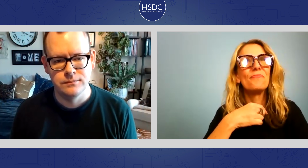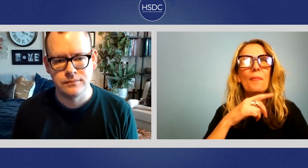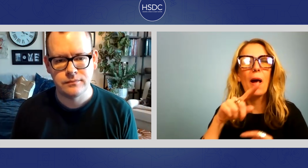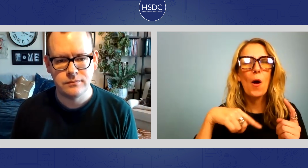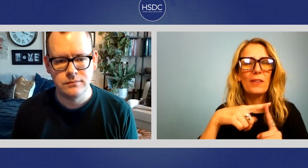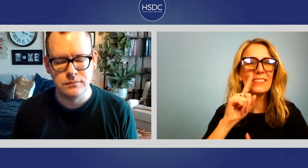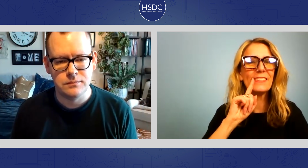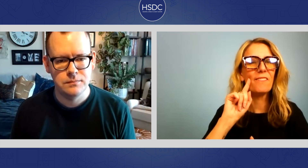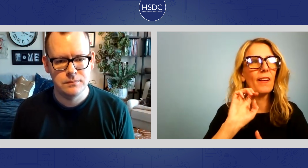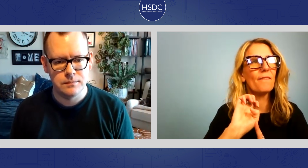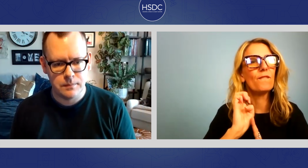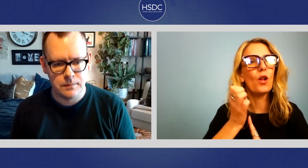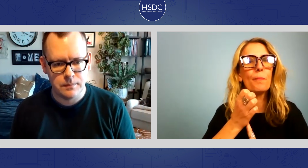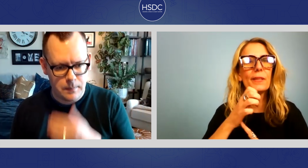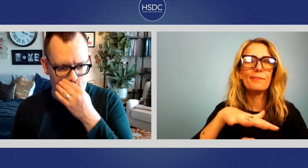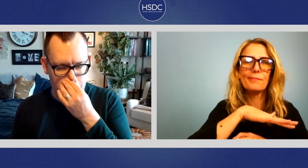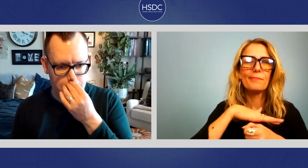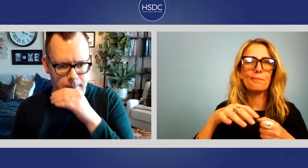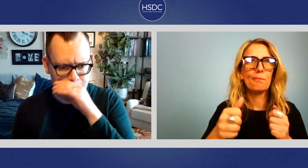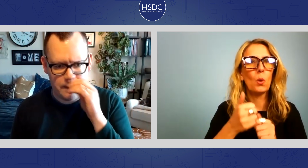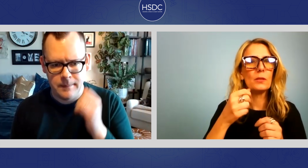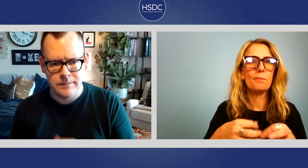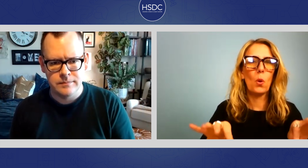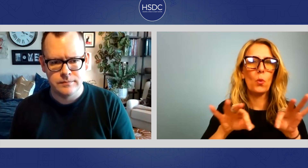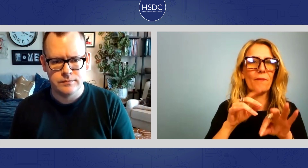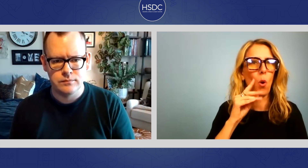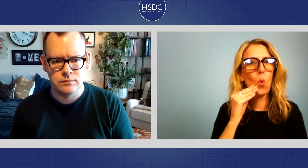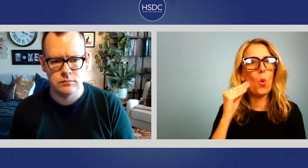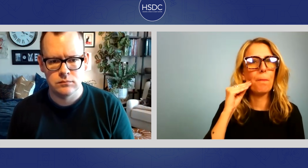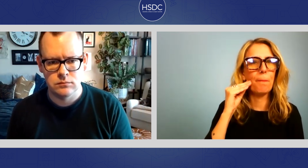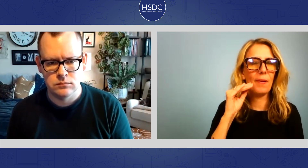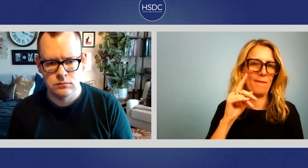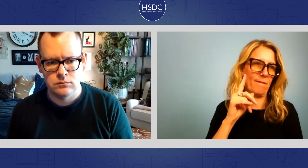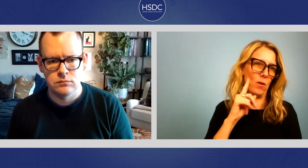Right. So what about Deaf spaces in general? What are the most important elements for your home?